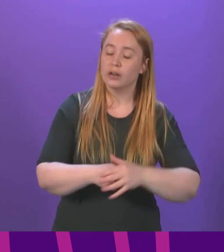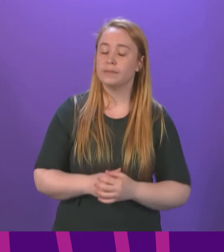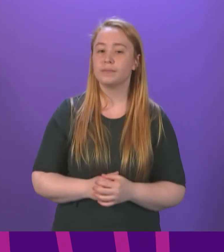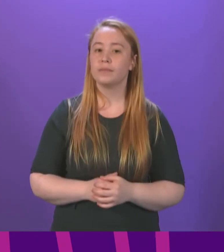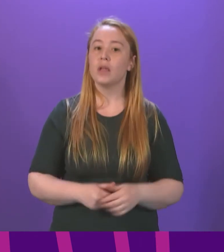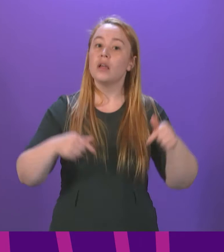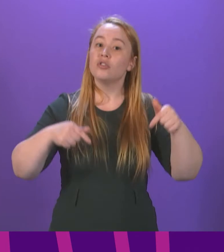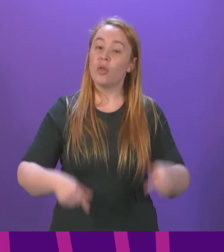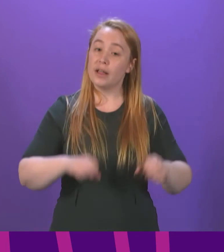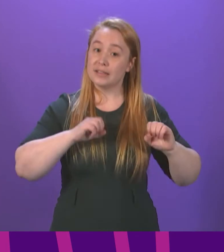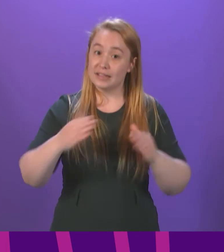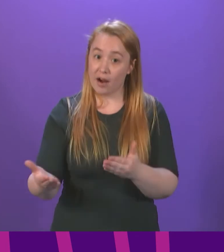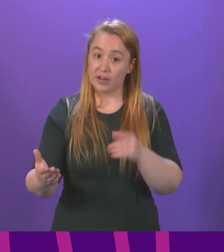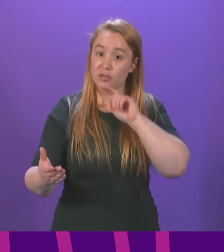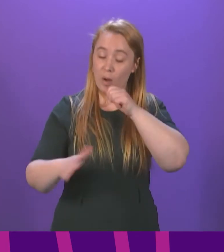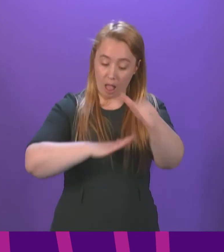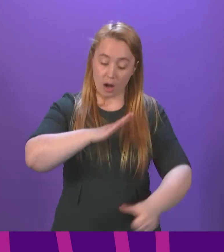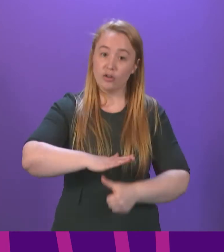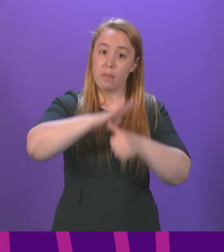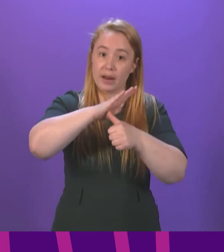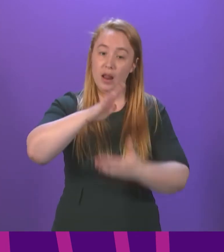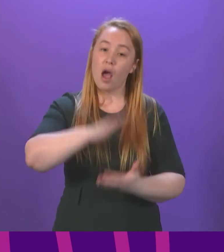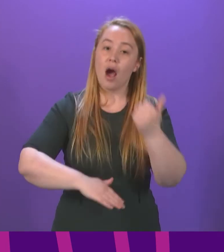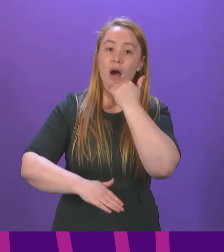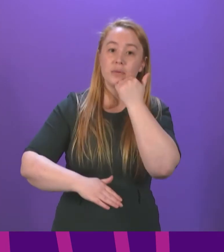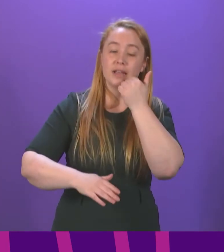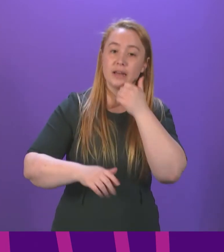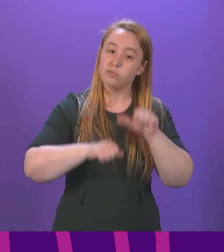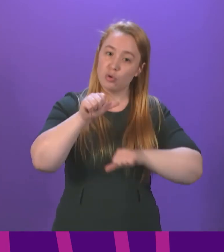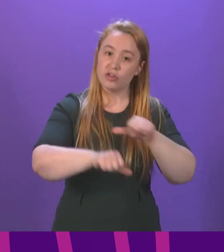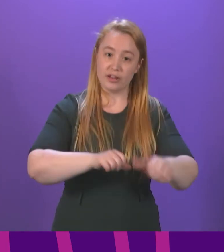will underpin our updated approach to testing. That approach will continue to be refreshed